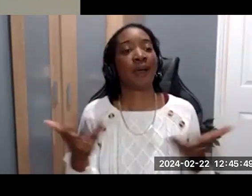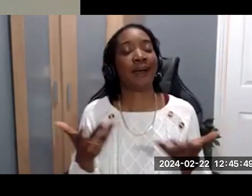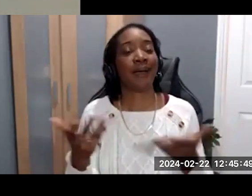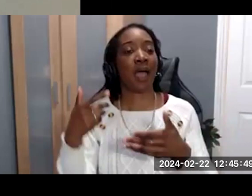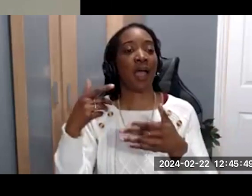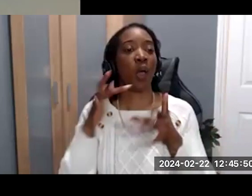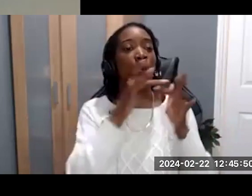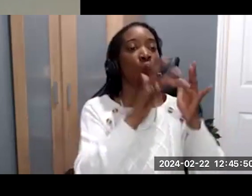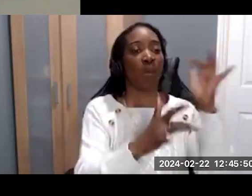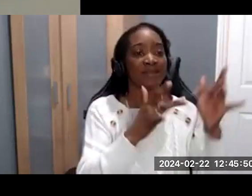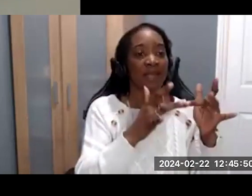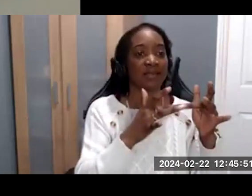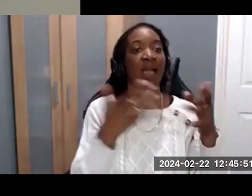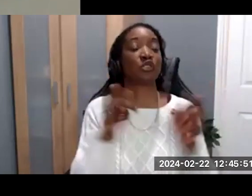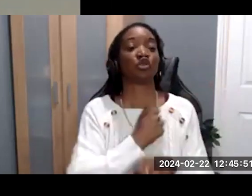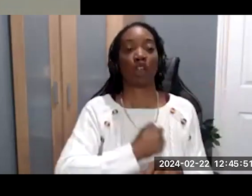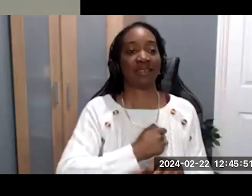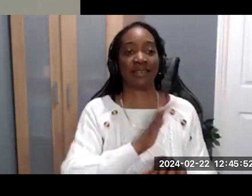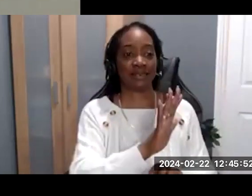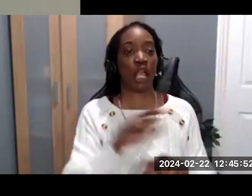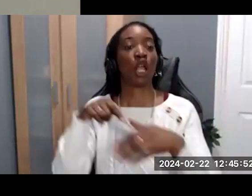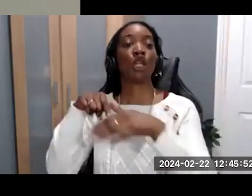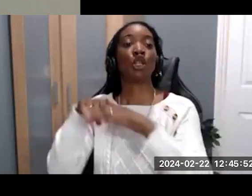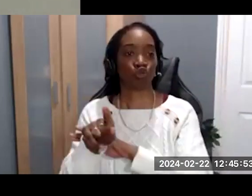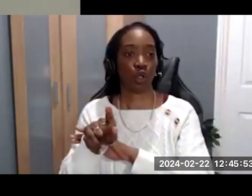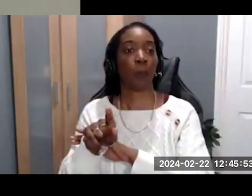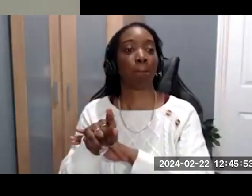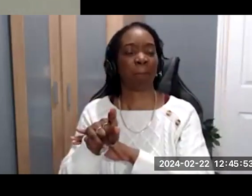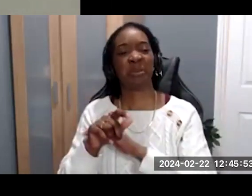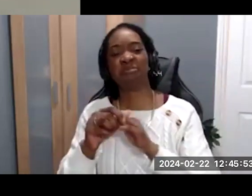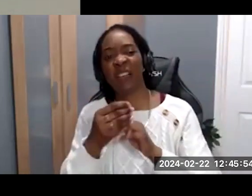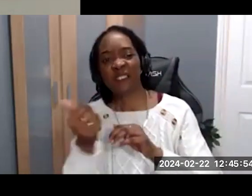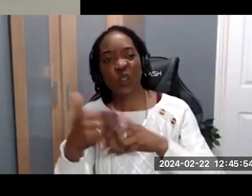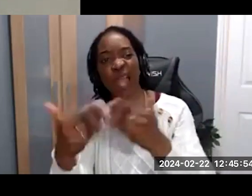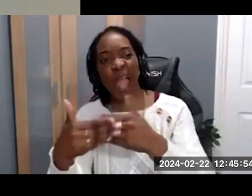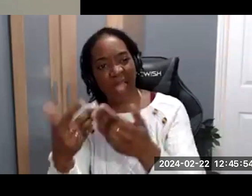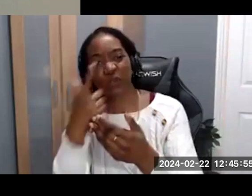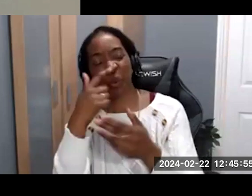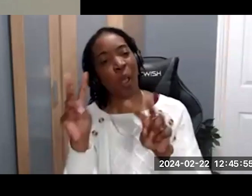website YouTube site I should say uh within the next few days to be able to watch back um